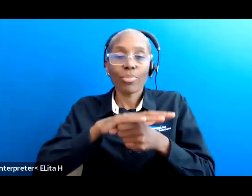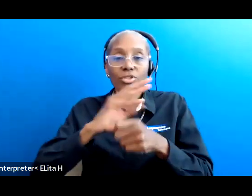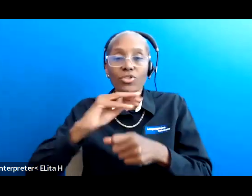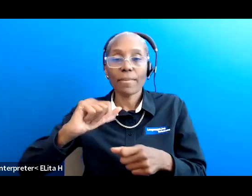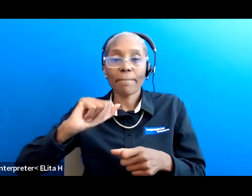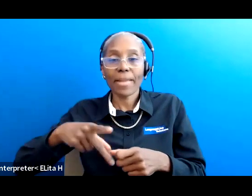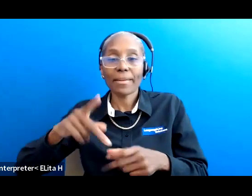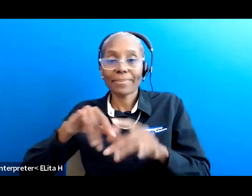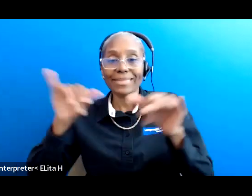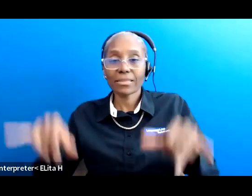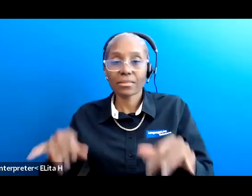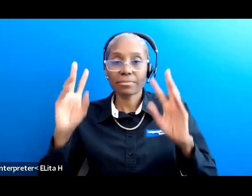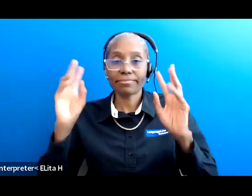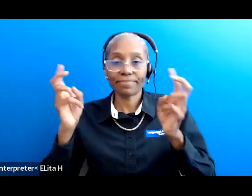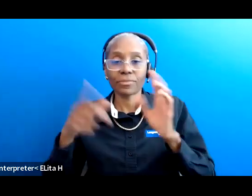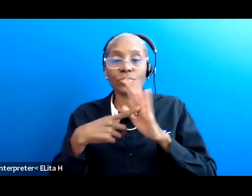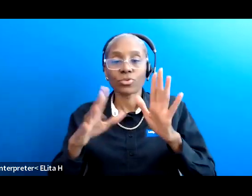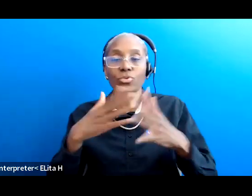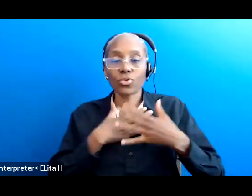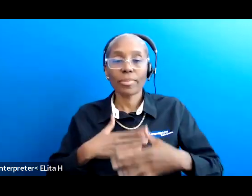will show where the pressure is on the body when you're sitting, when